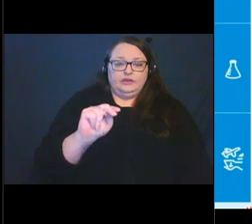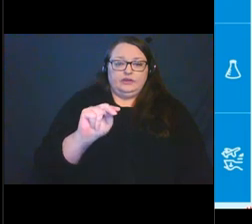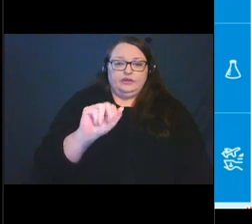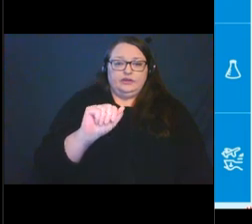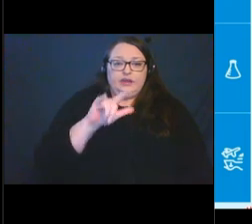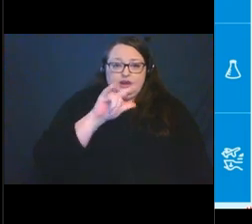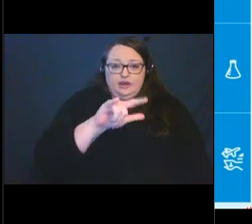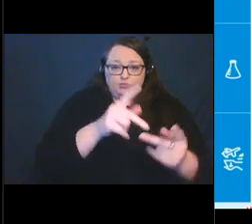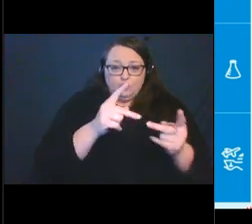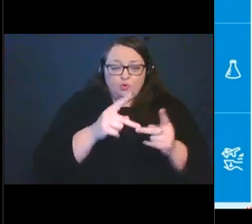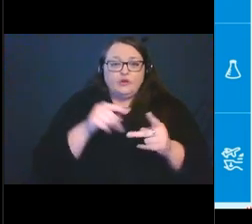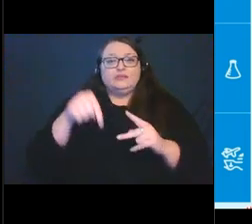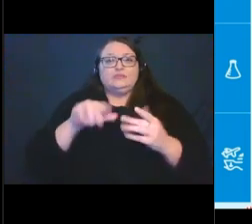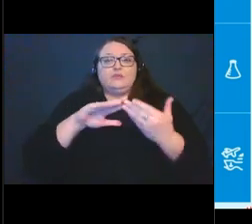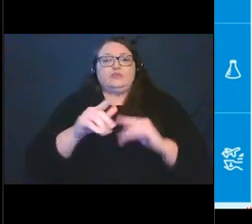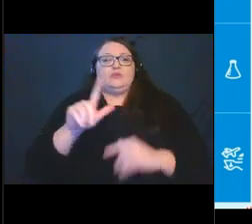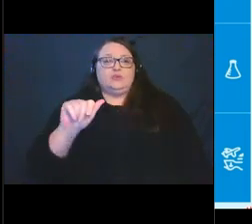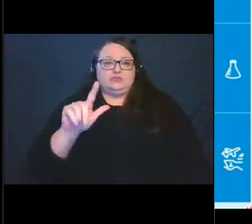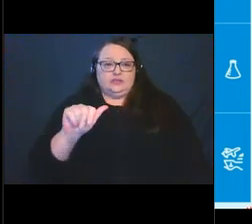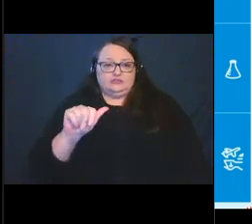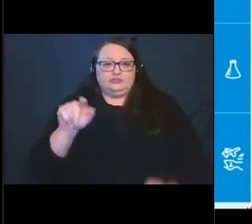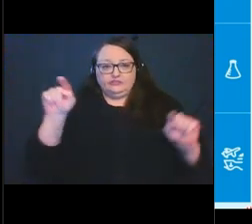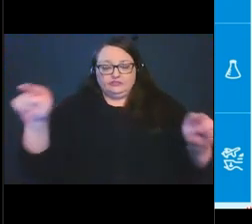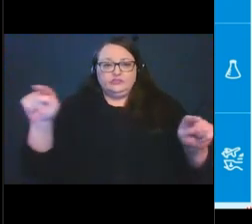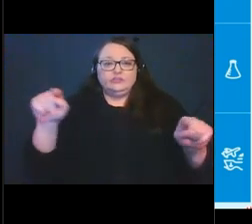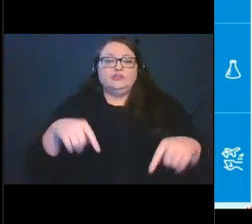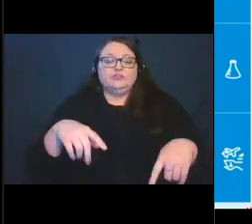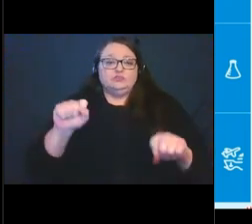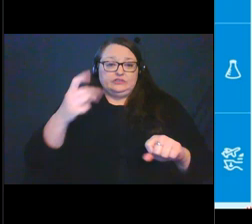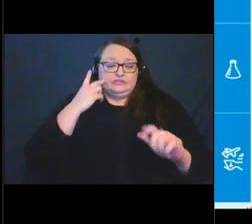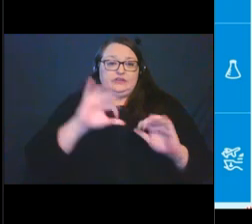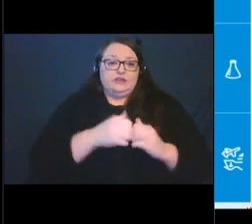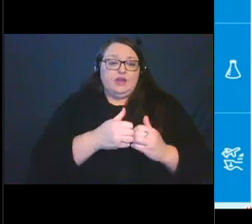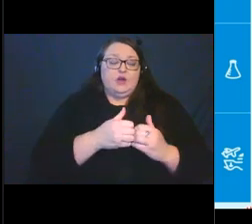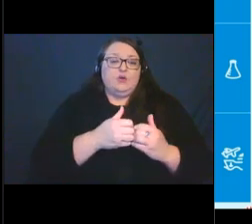thresholds increased during the spring, they peak, and then they drop during the fall. But